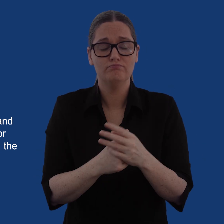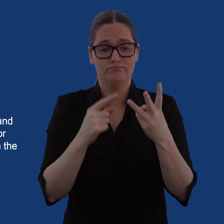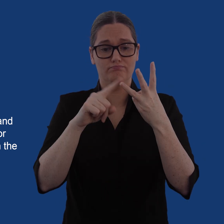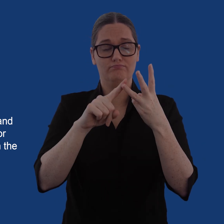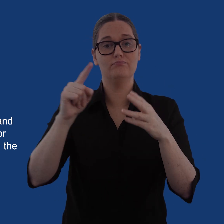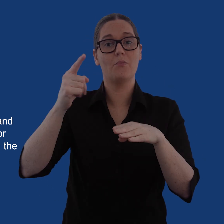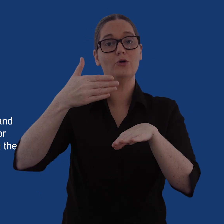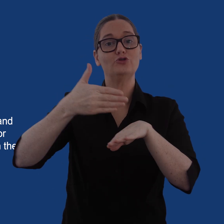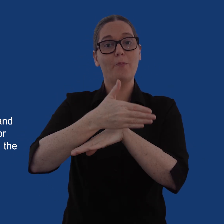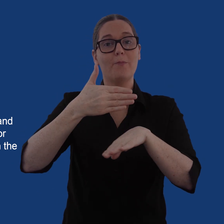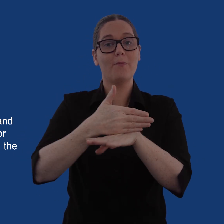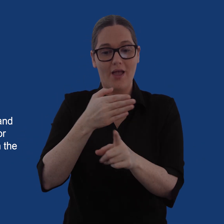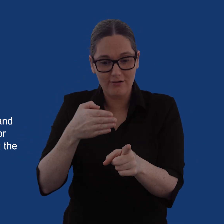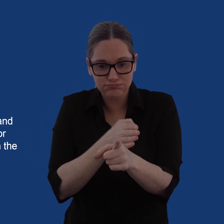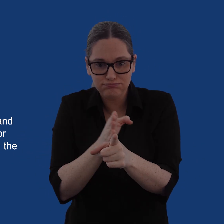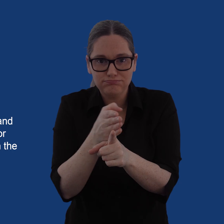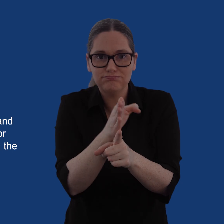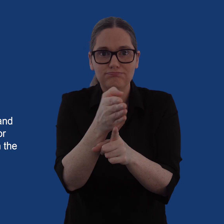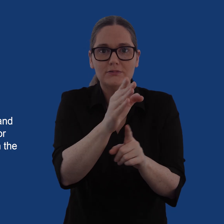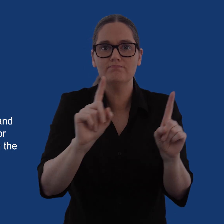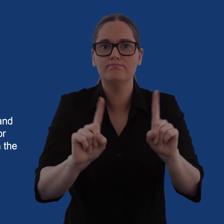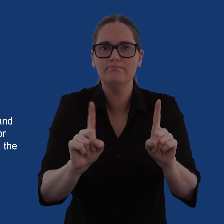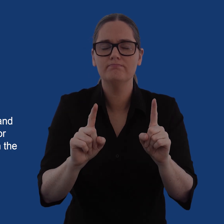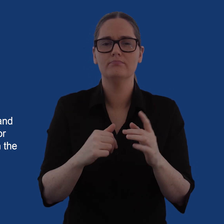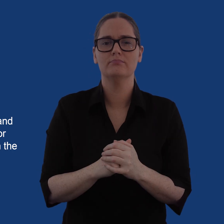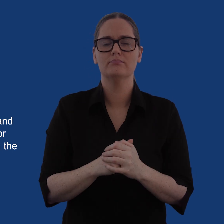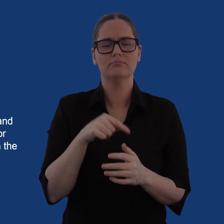• Job pathways.